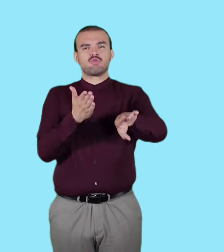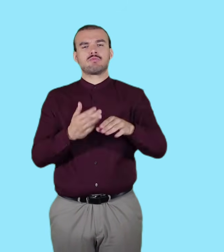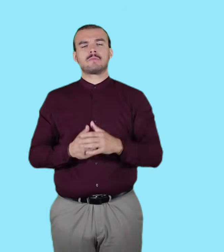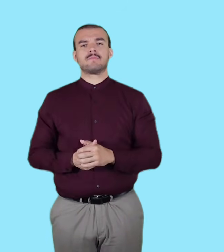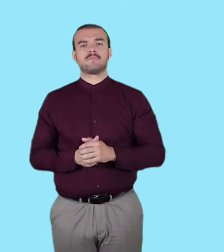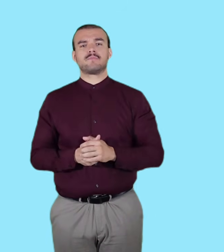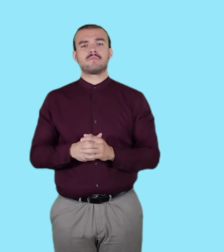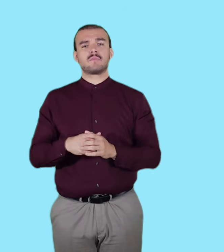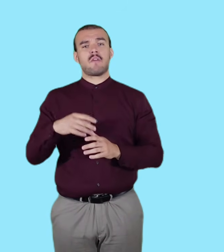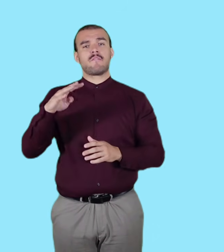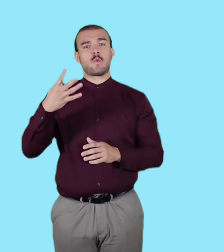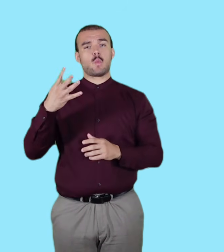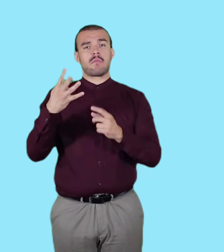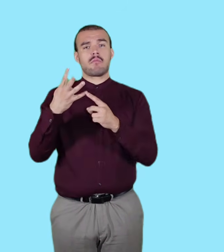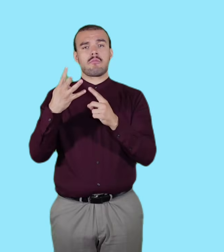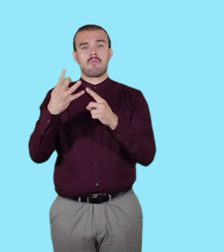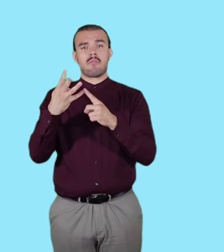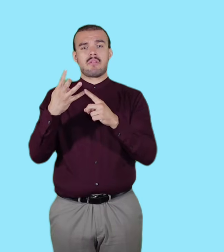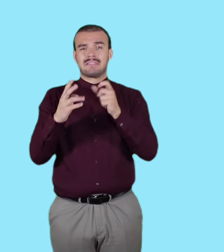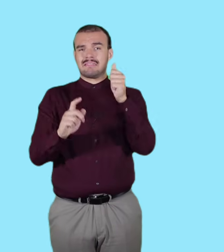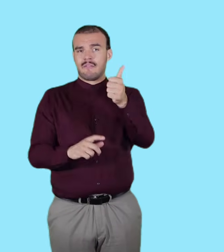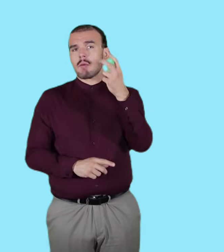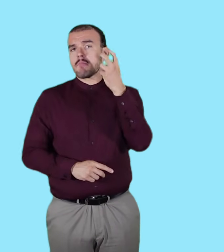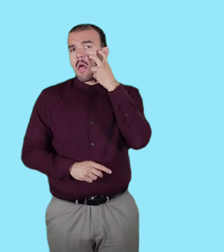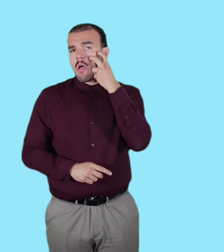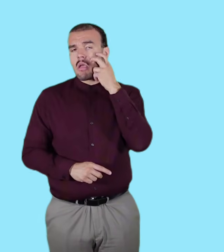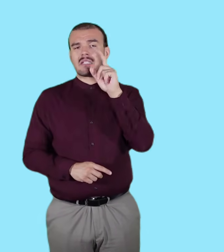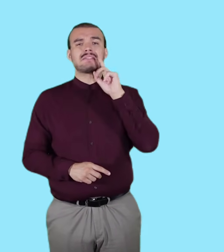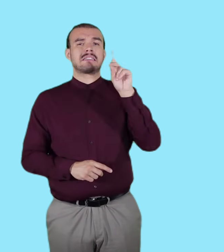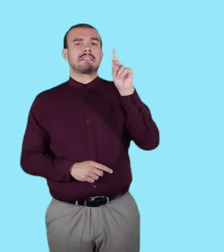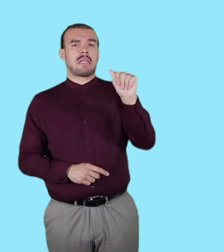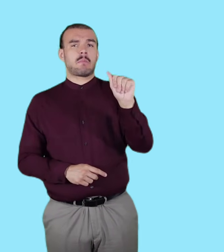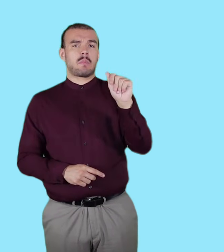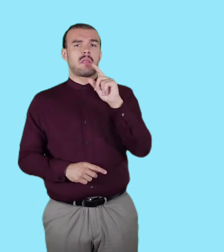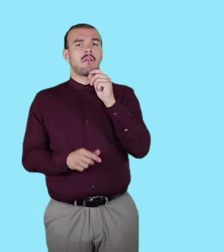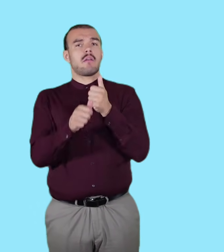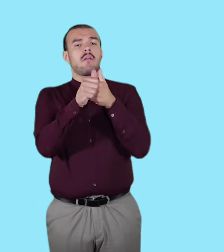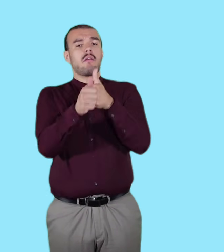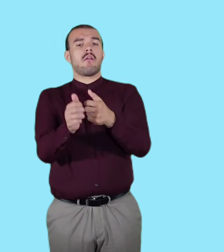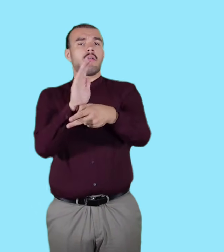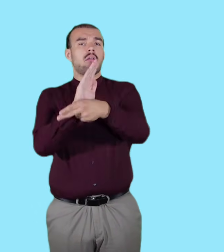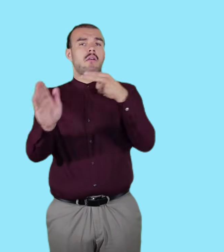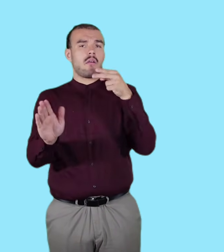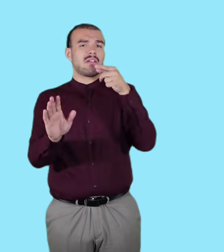The fourth group is if you are blind or disabled according to the definition